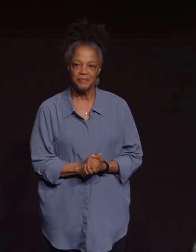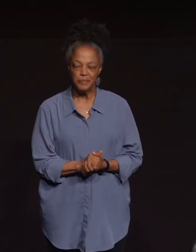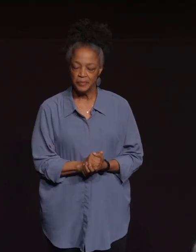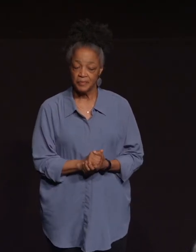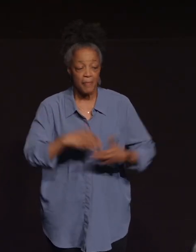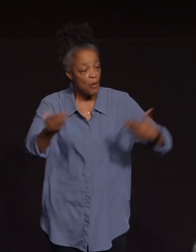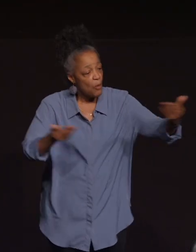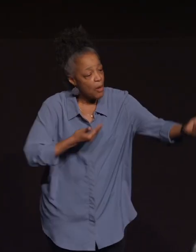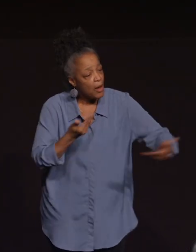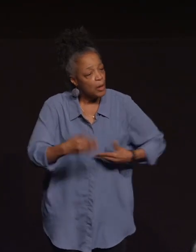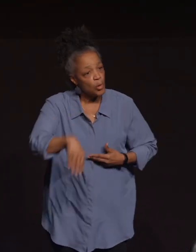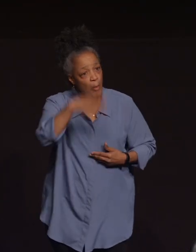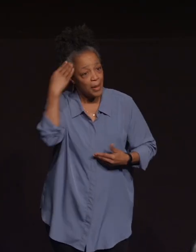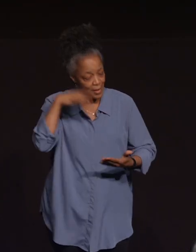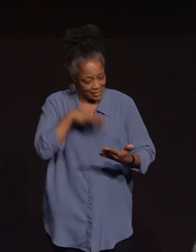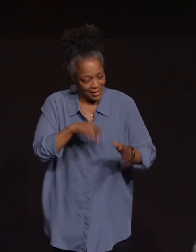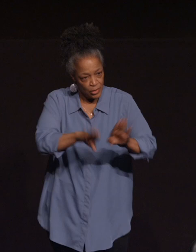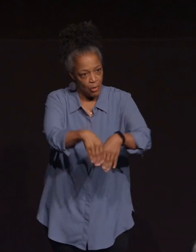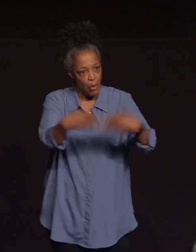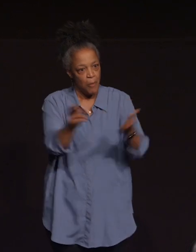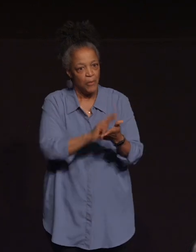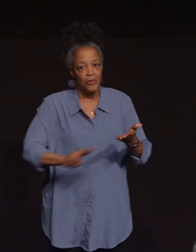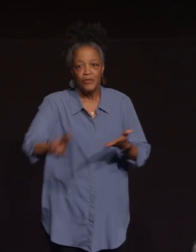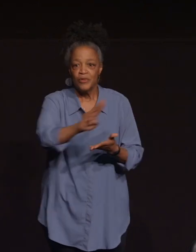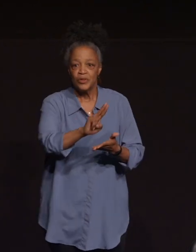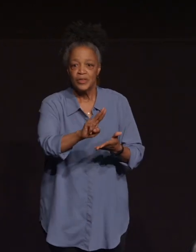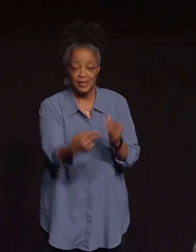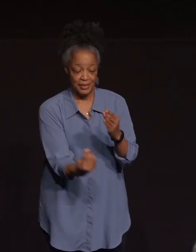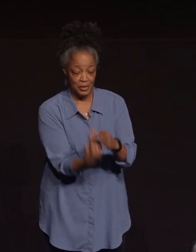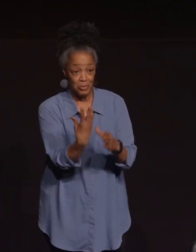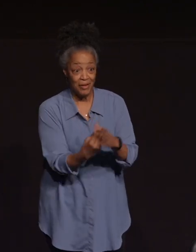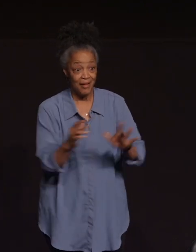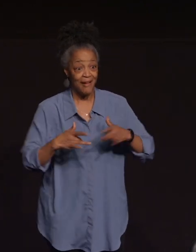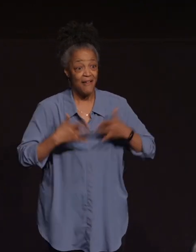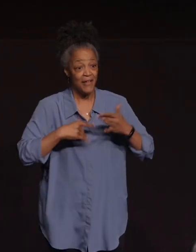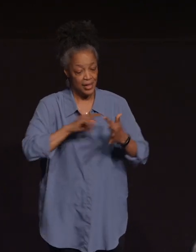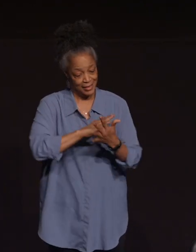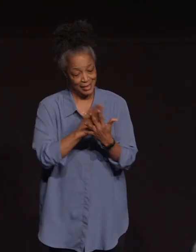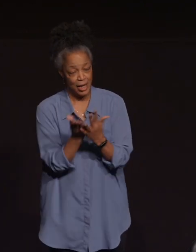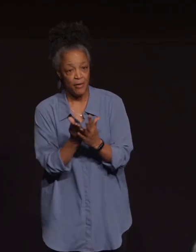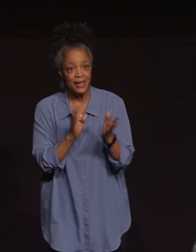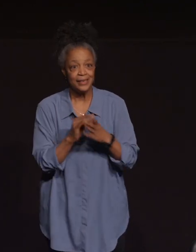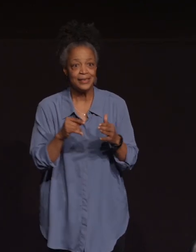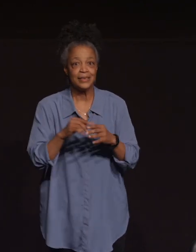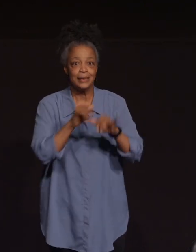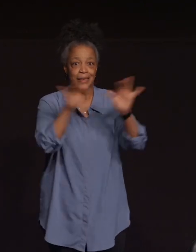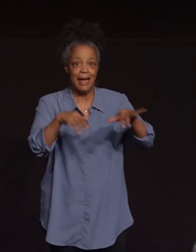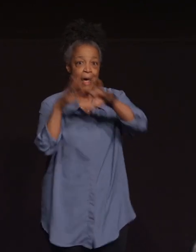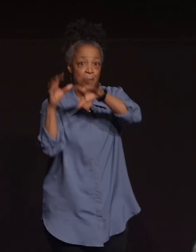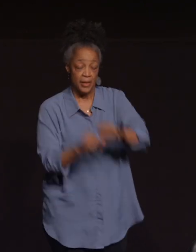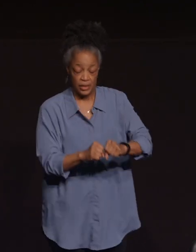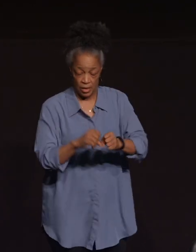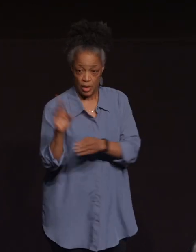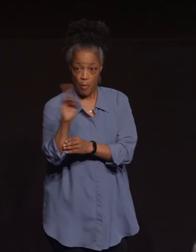Welcome to the Black Studies Open University, the spring event series of the Abolition Democracy Fellows Program of the